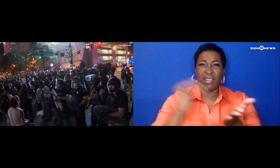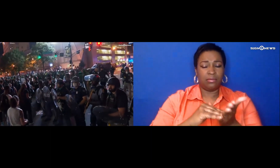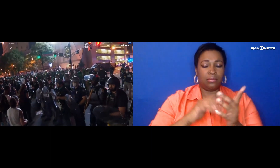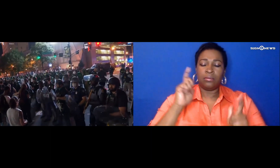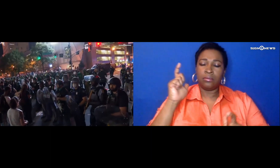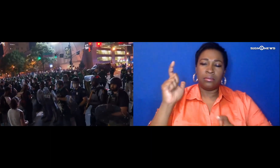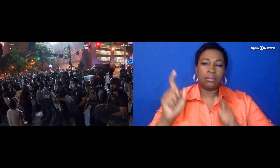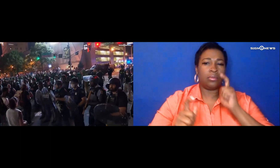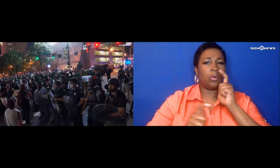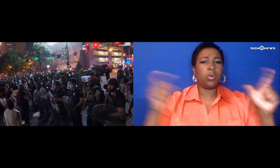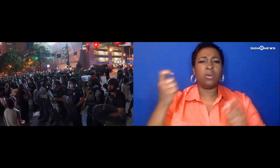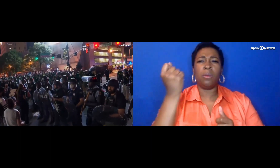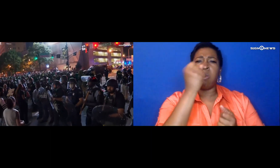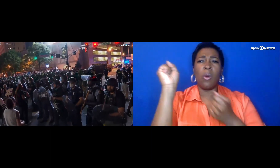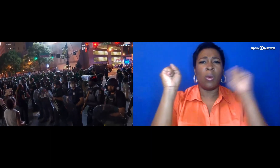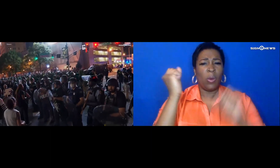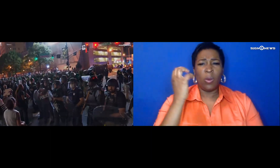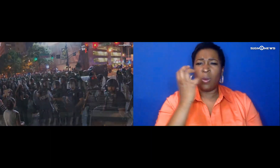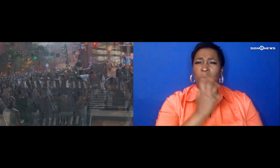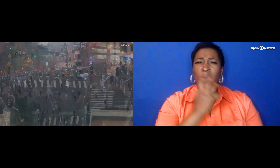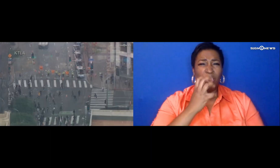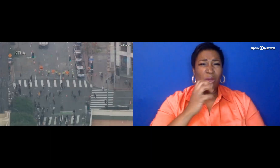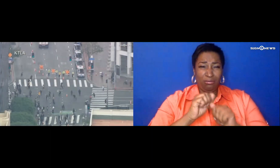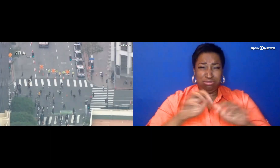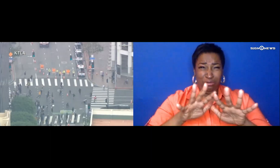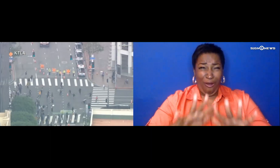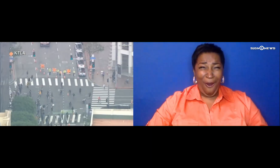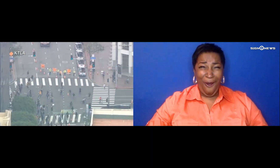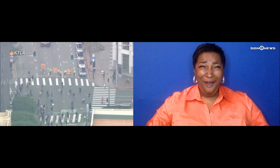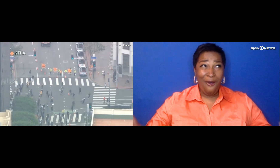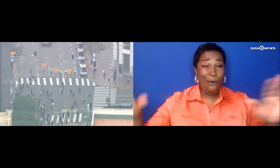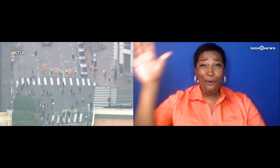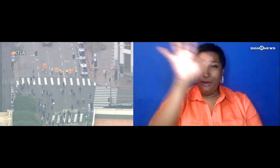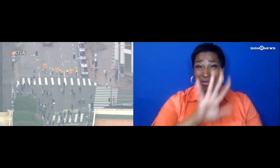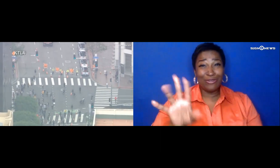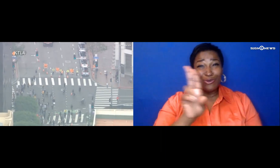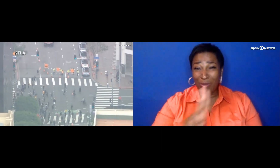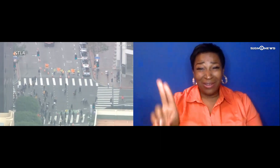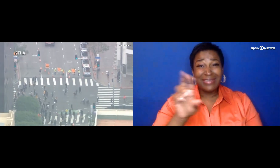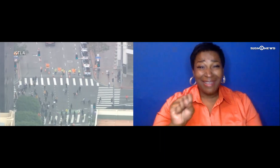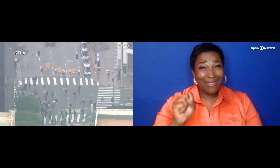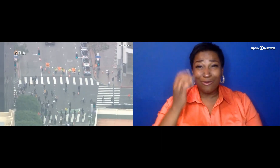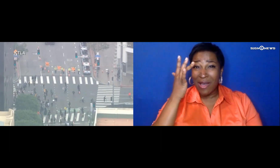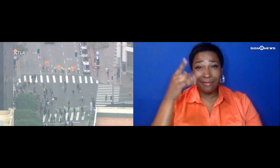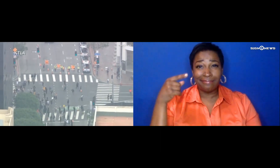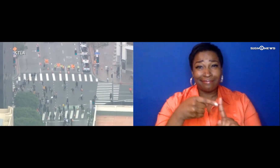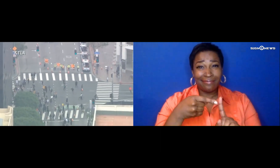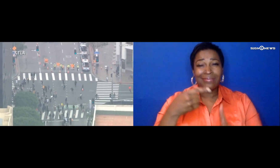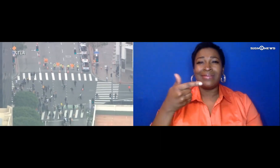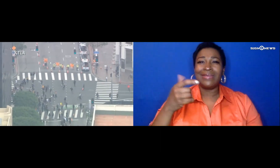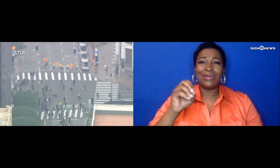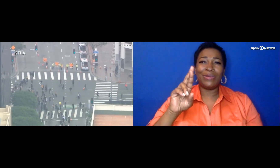Again massive protests are breaking out all over the country in response to the death